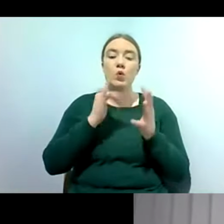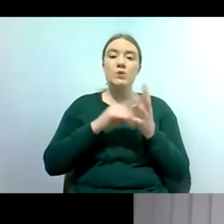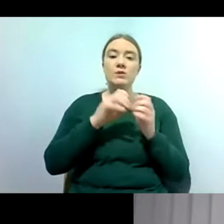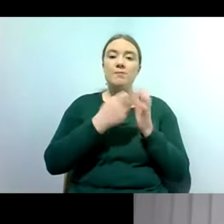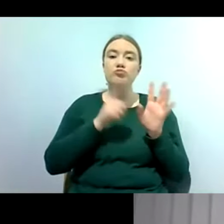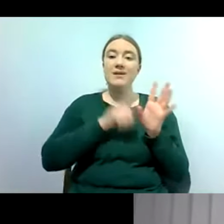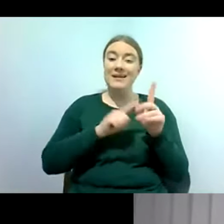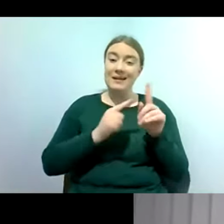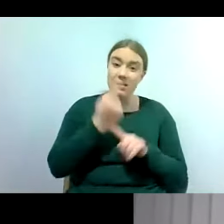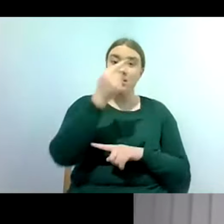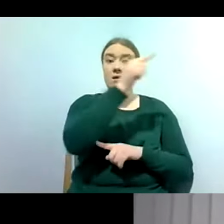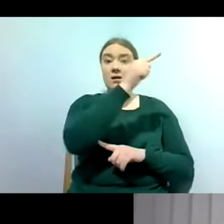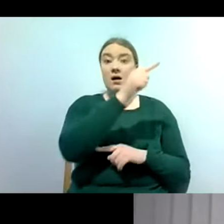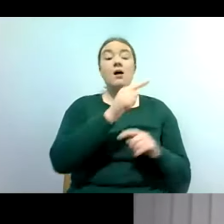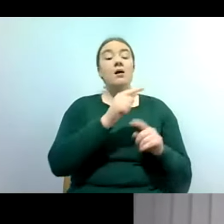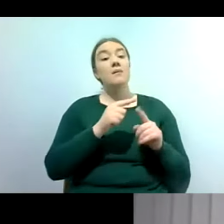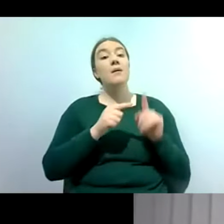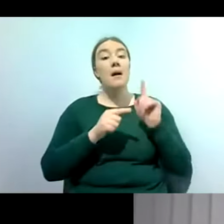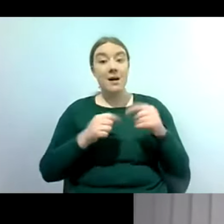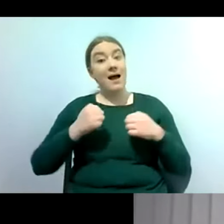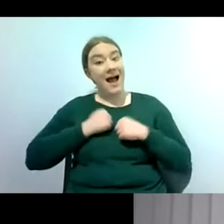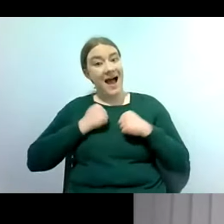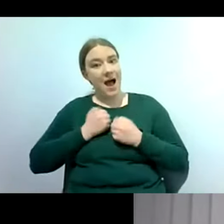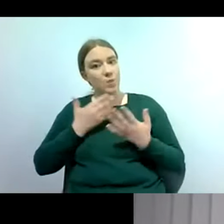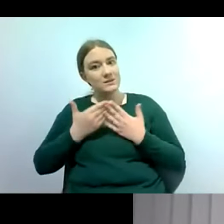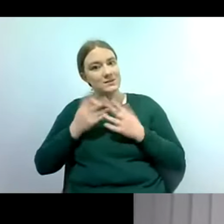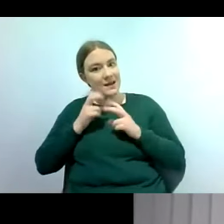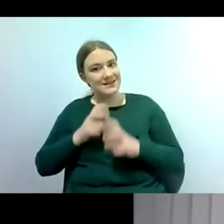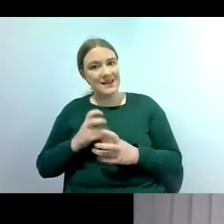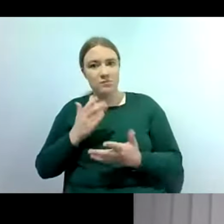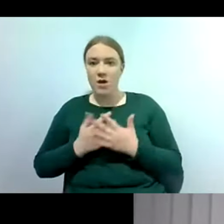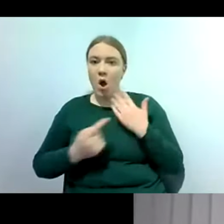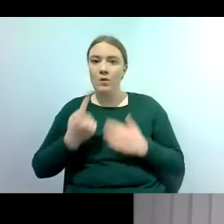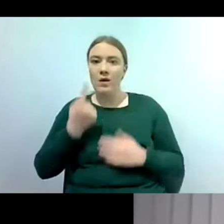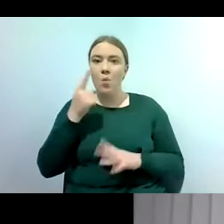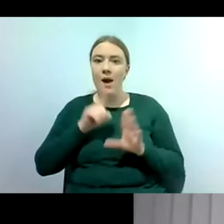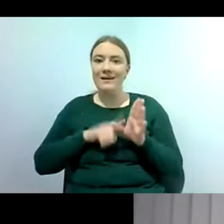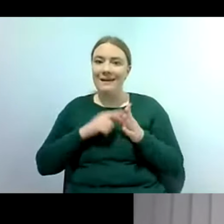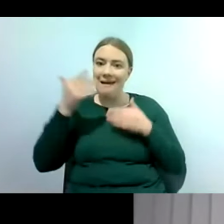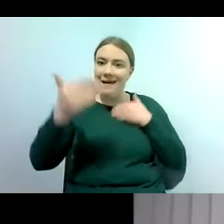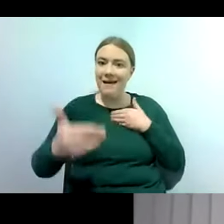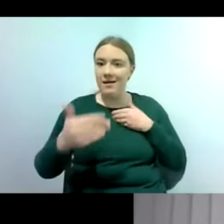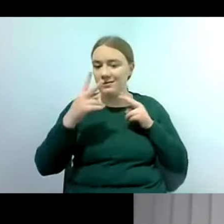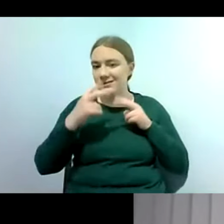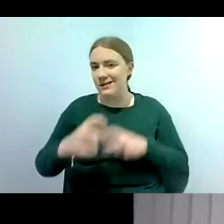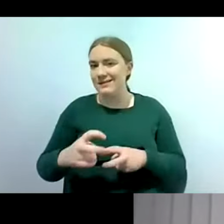but it's worth noting that our study was only a one year study and that as i mentioned um